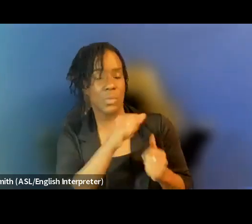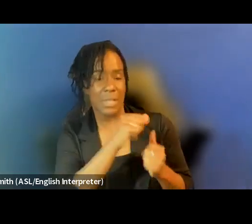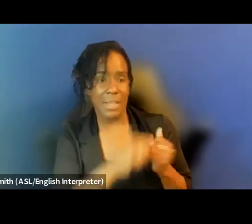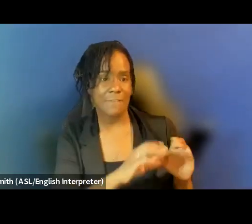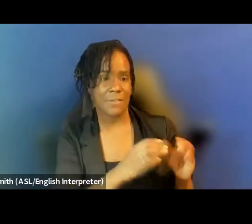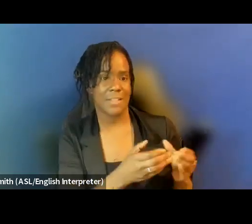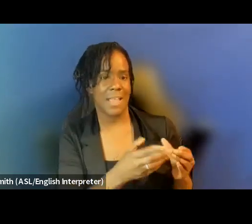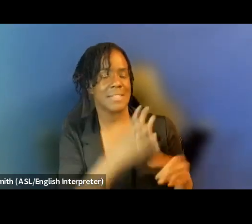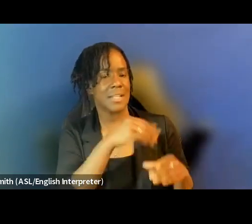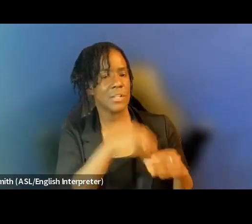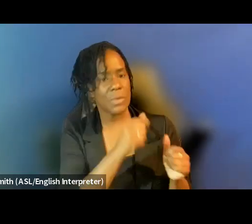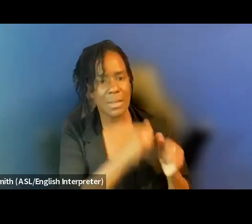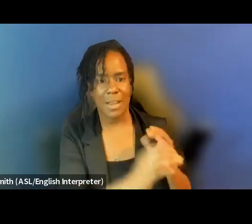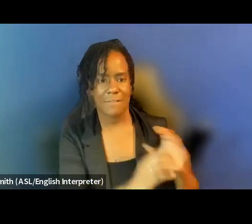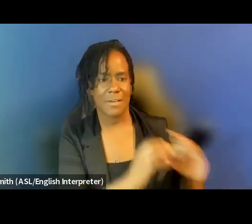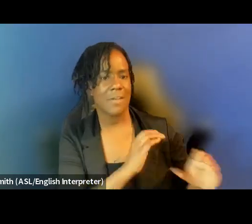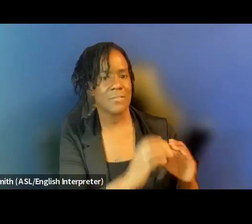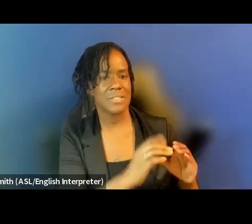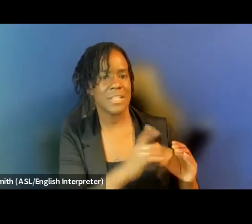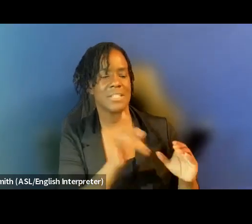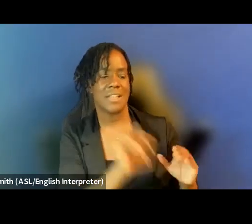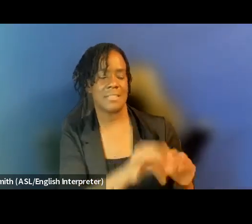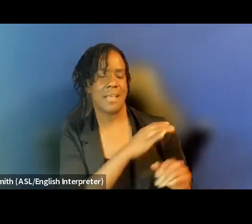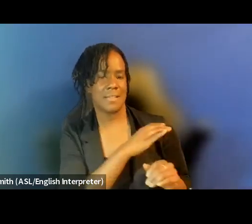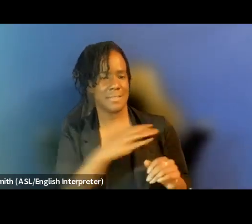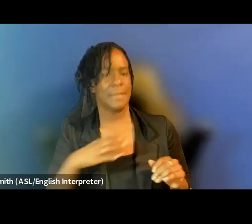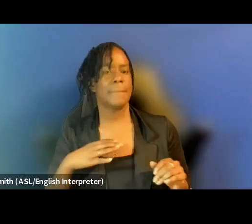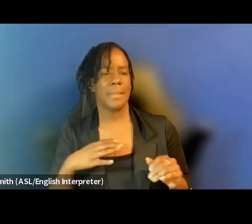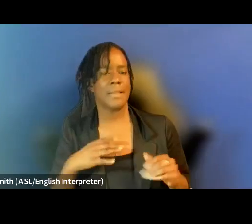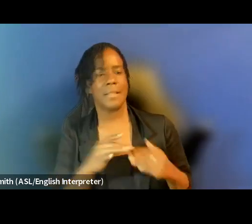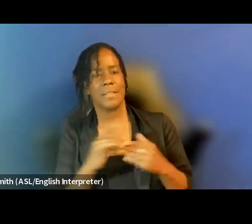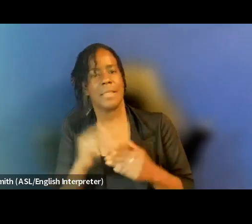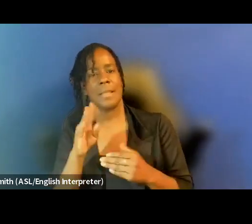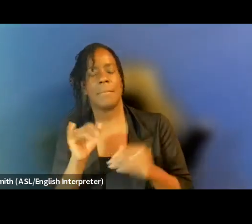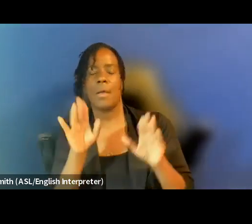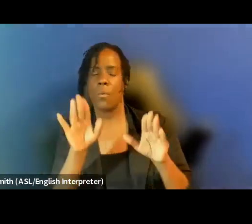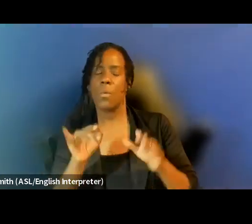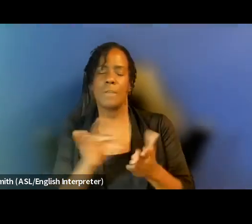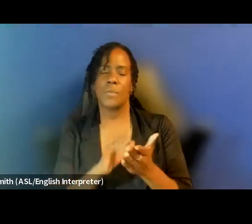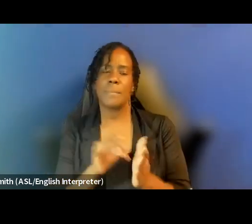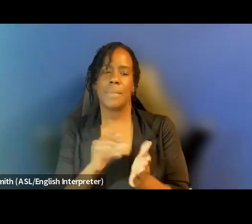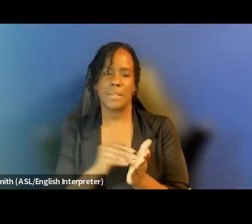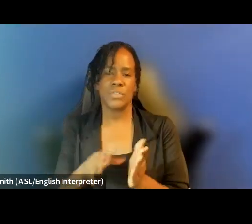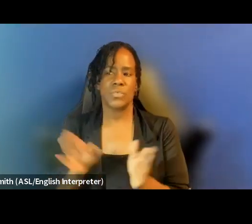a lot of opportunity to do work in the space. For us, we revamped our -- all